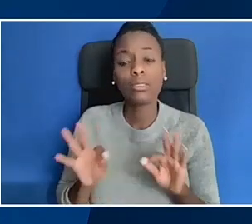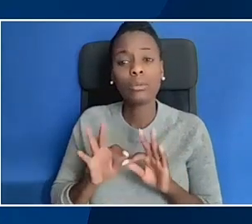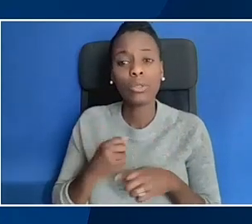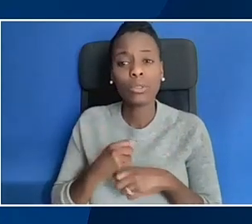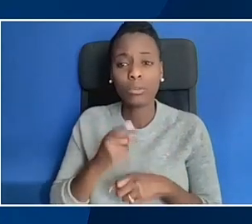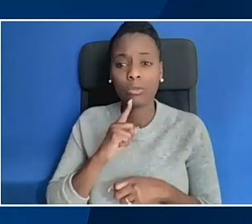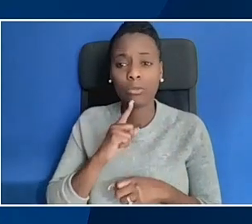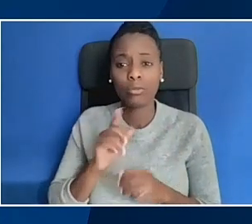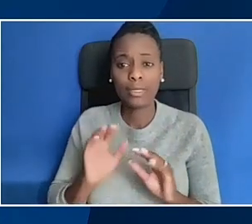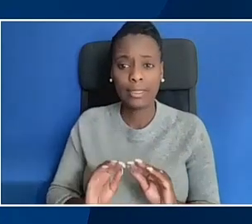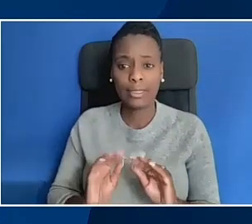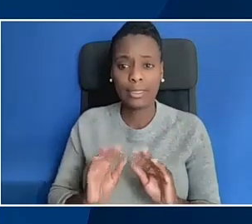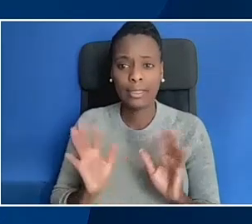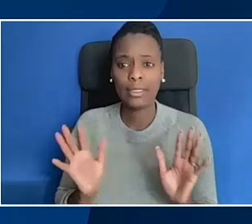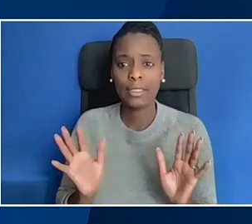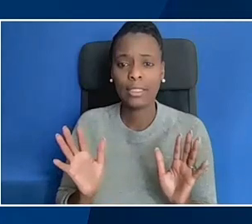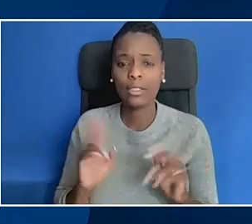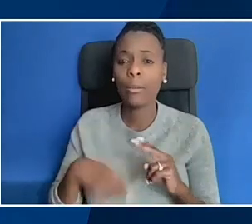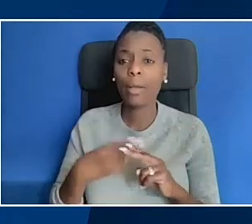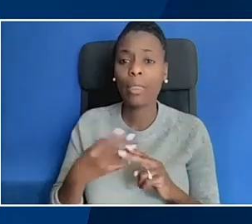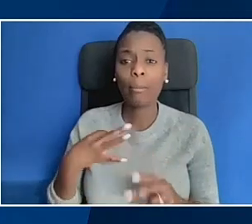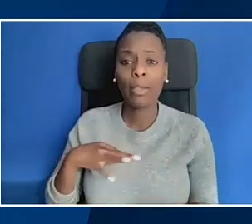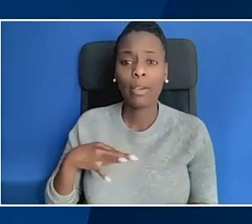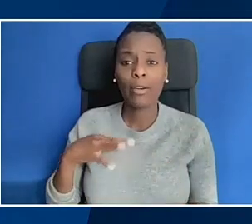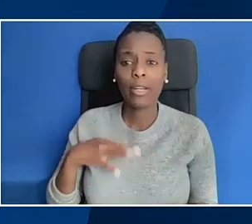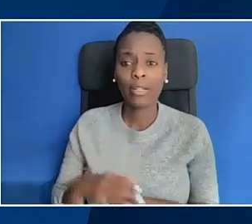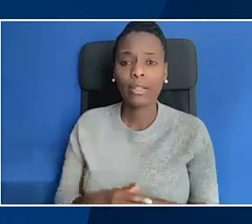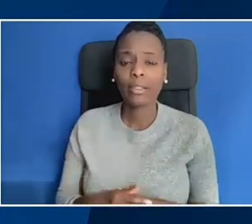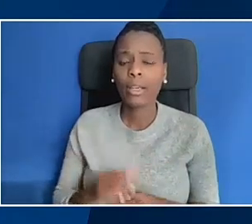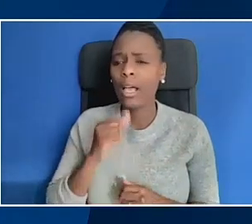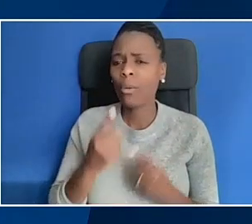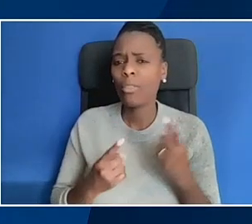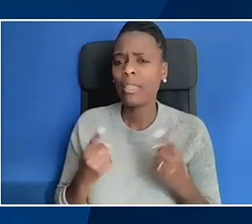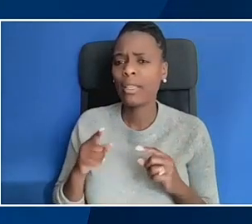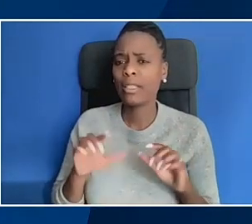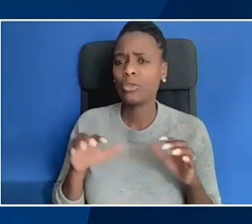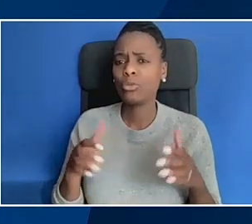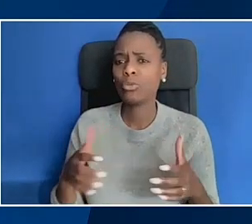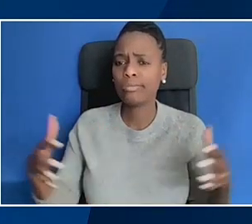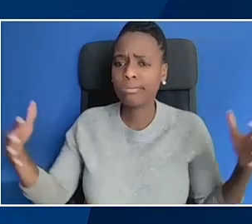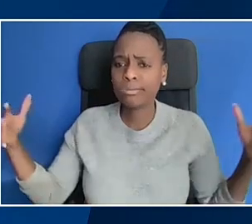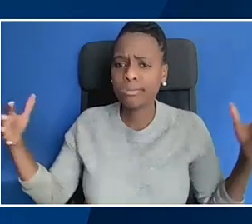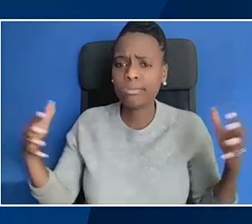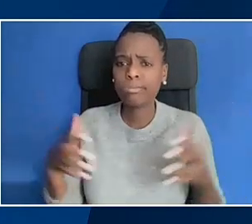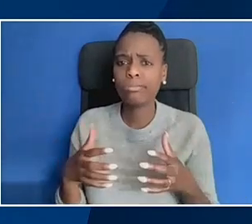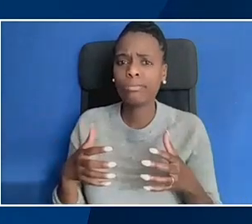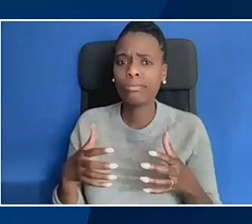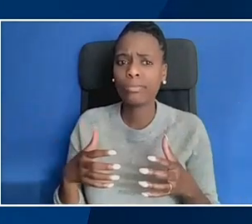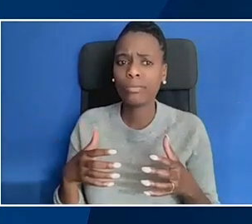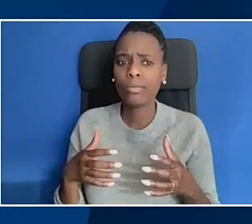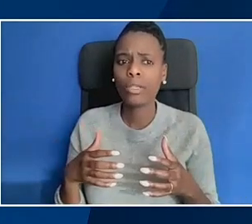merits first, because. Right. I mean, I don't think a group like this is convened in order to do a political assessment of